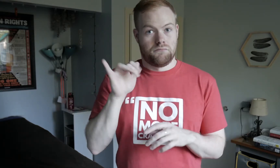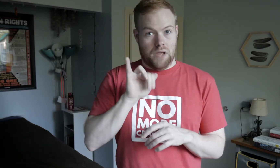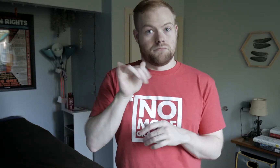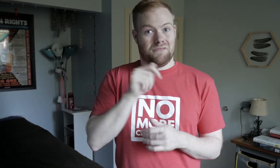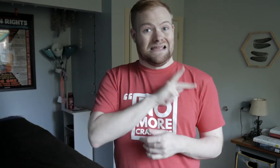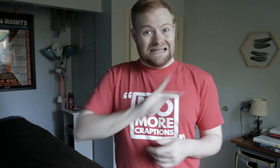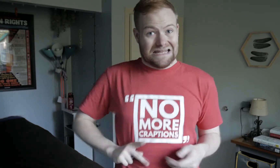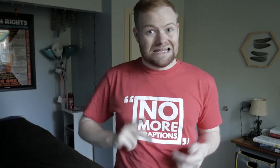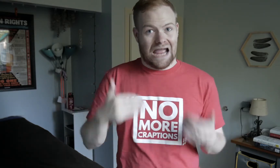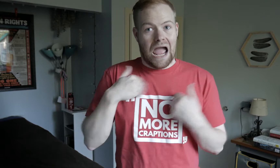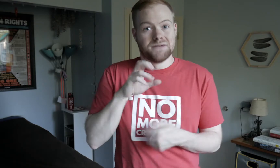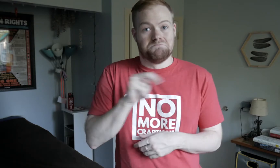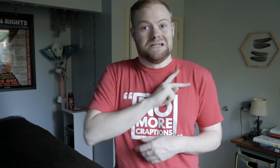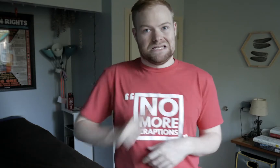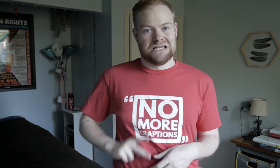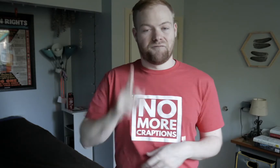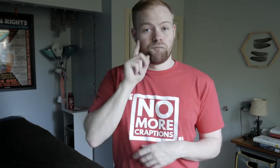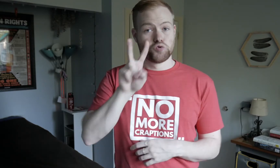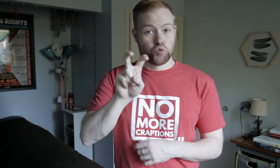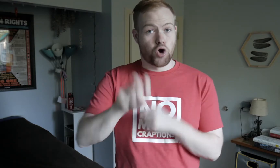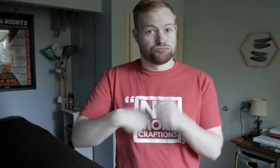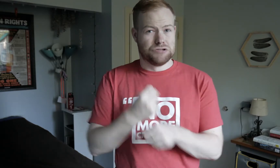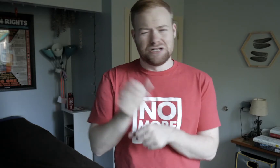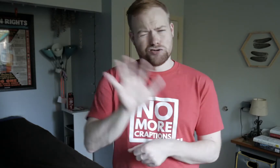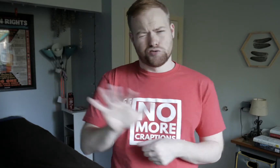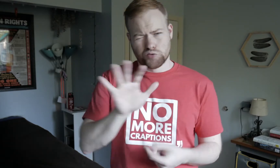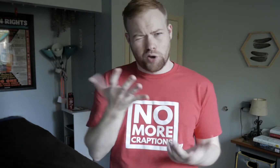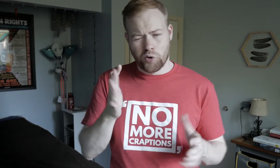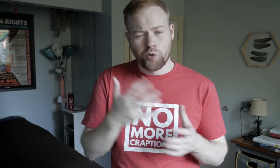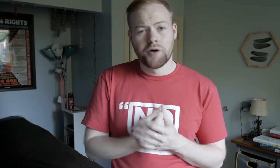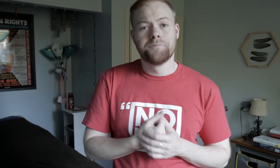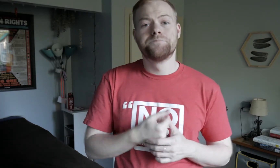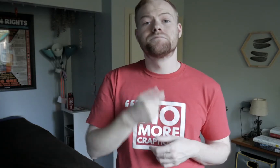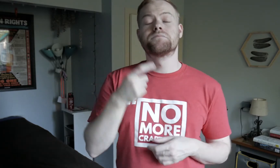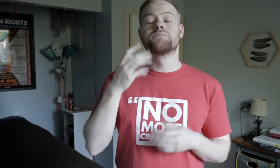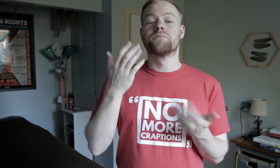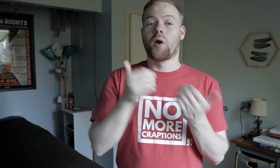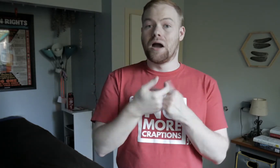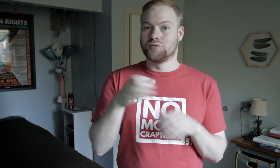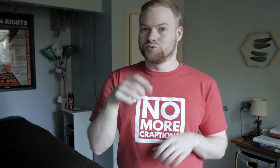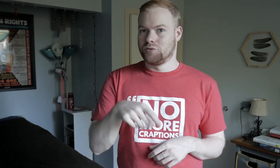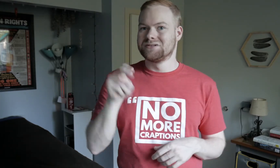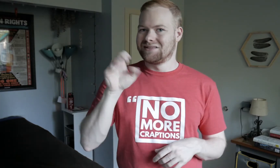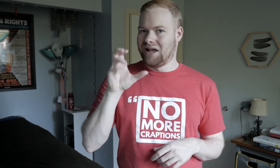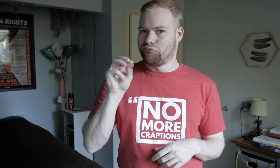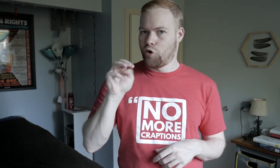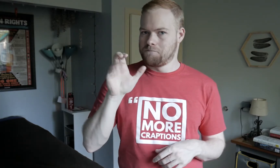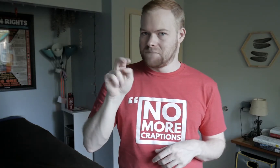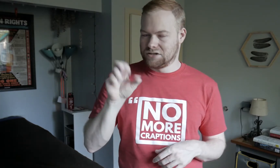Like, the king has been king for 200 years or so. So how do they do this? Necromancers.